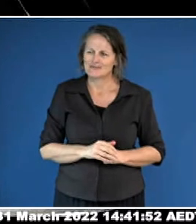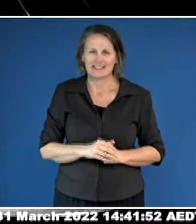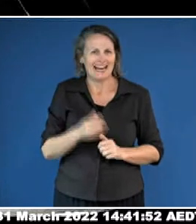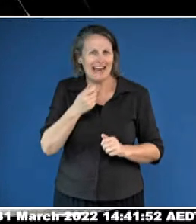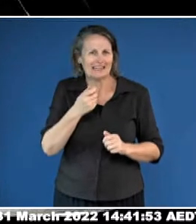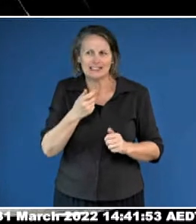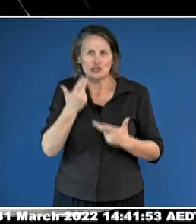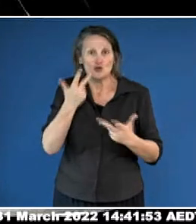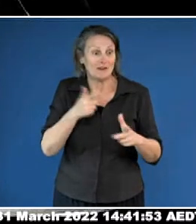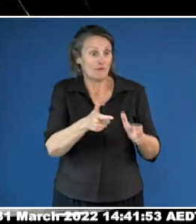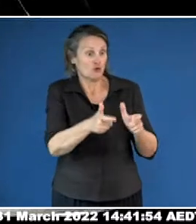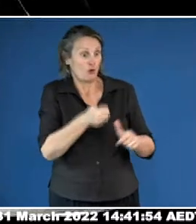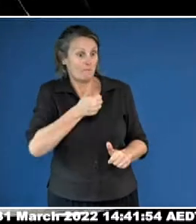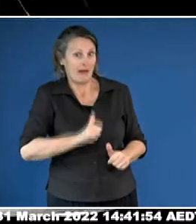between able-bodied people and disabled people.